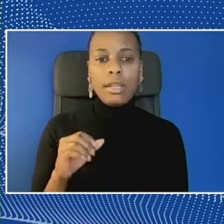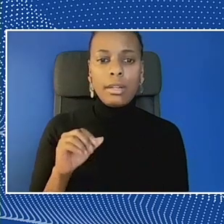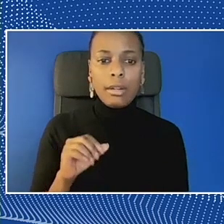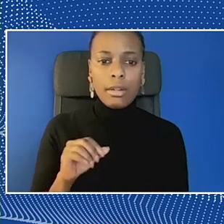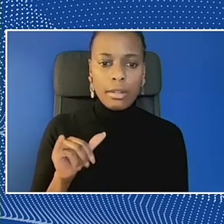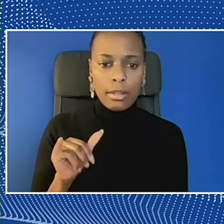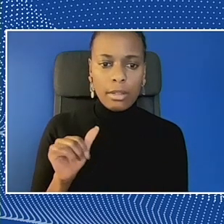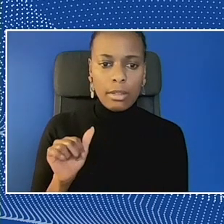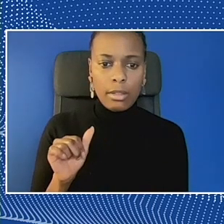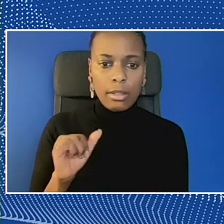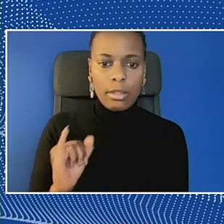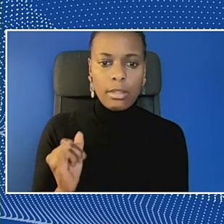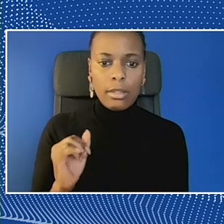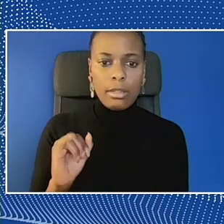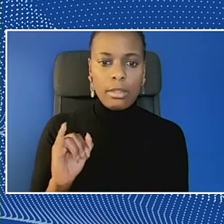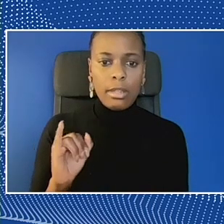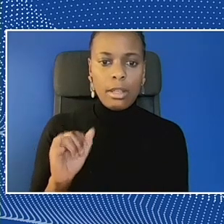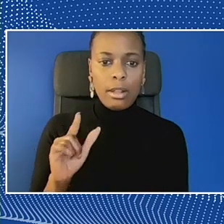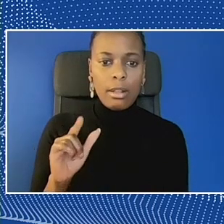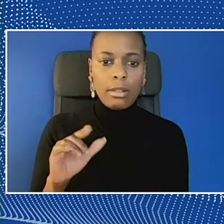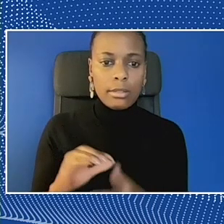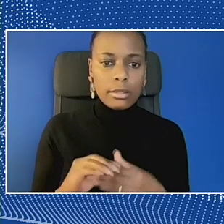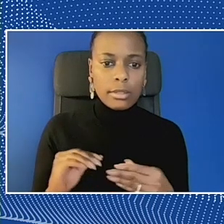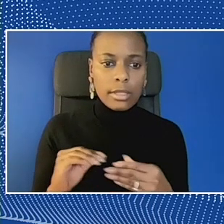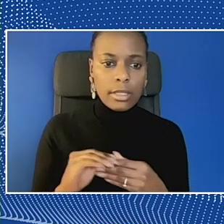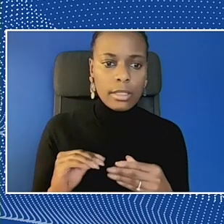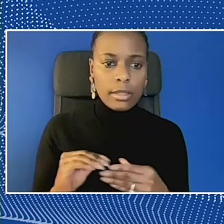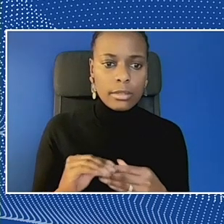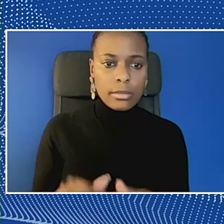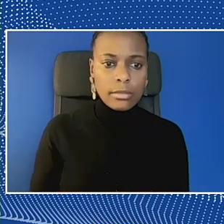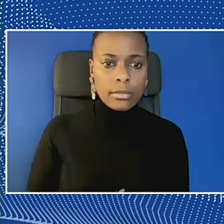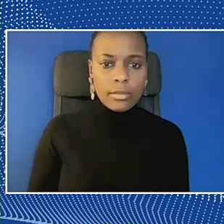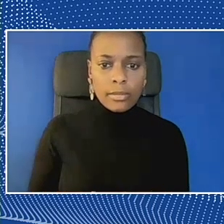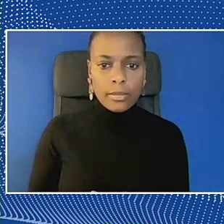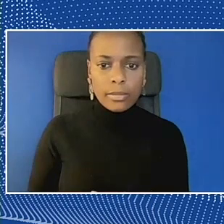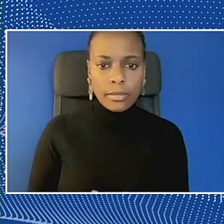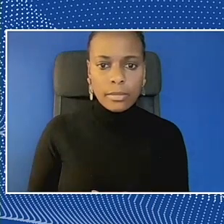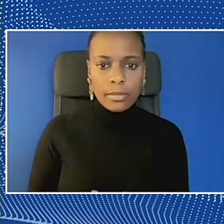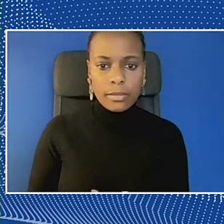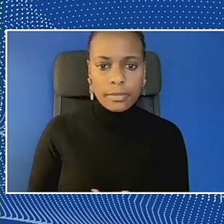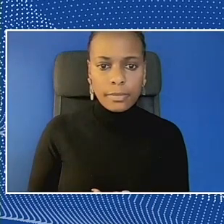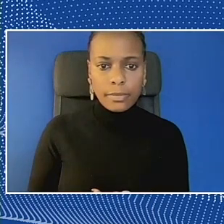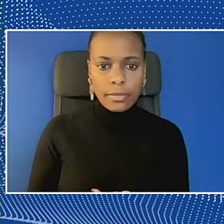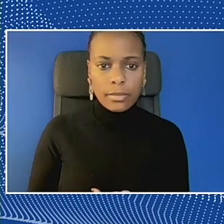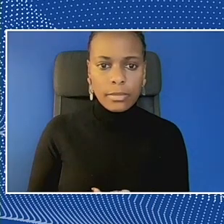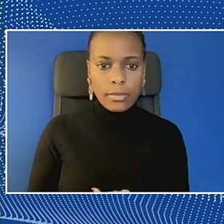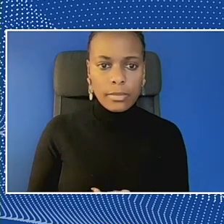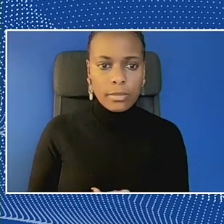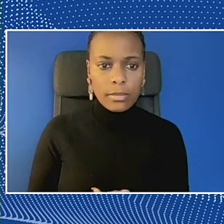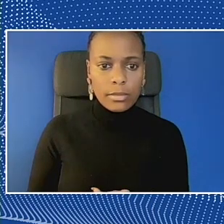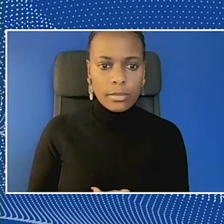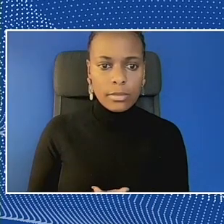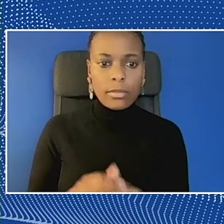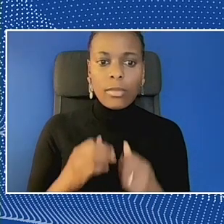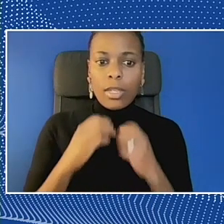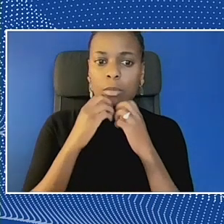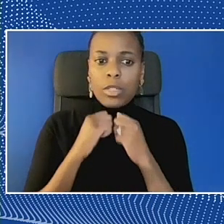I understand- I appreciate the adding the words including automated relief in